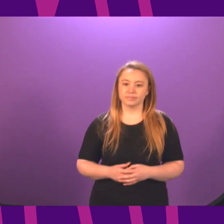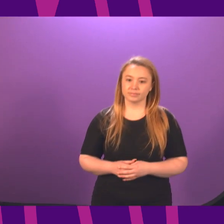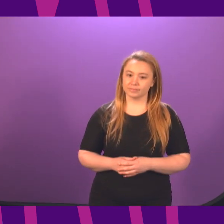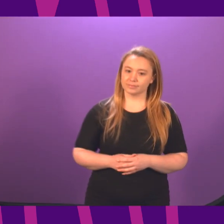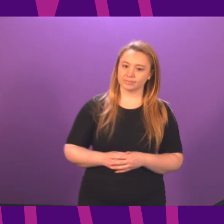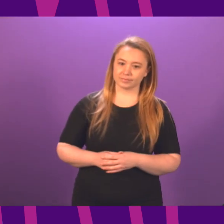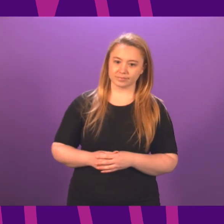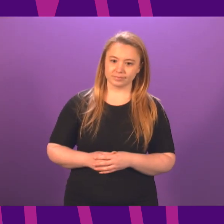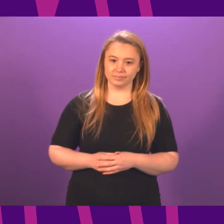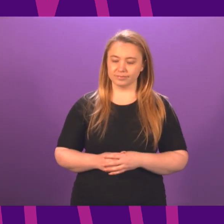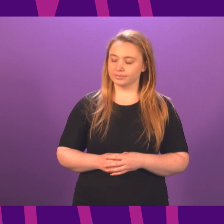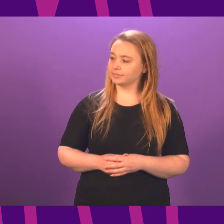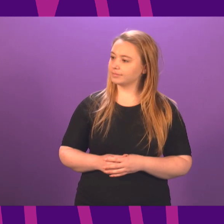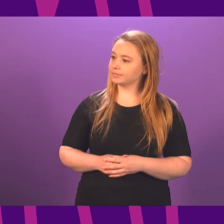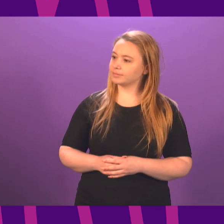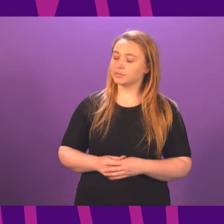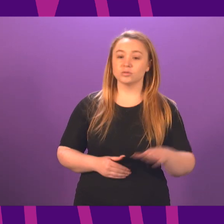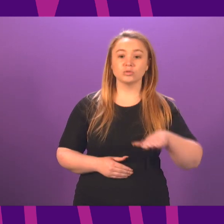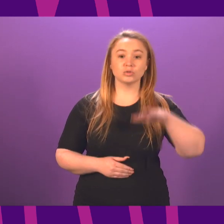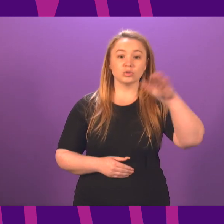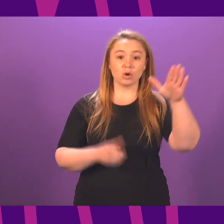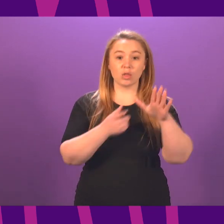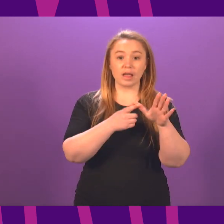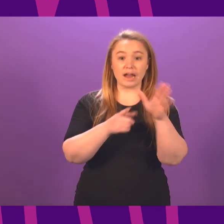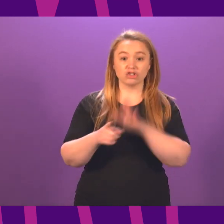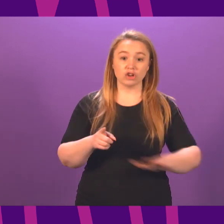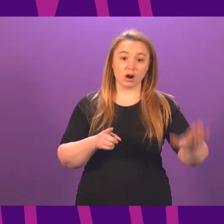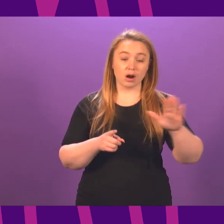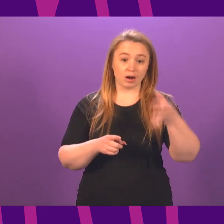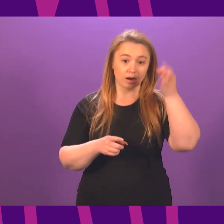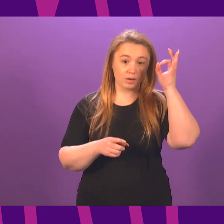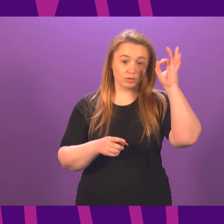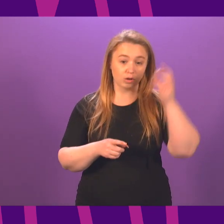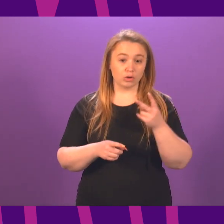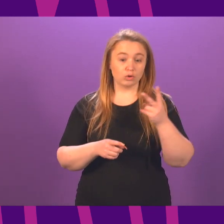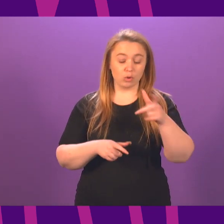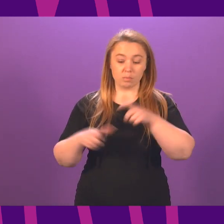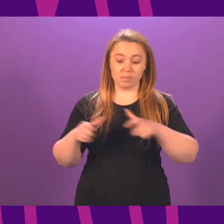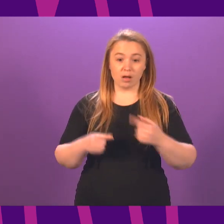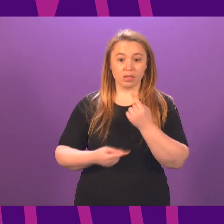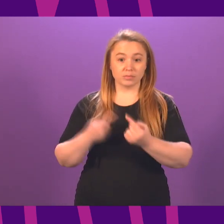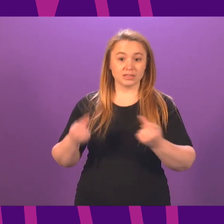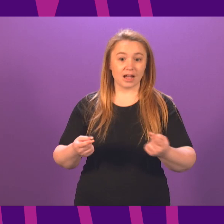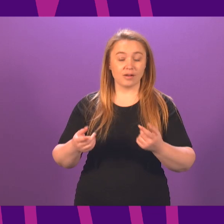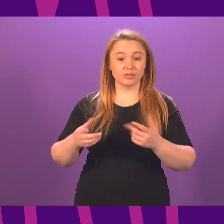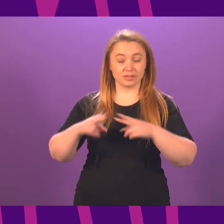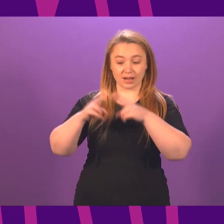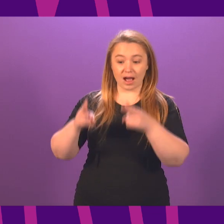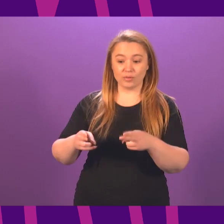concerned about advice provided by North Ayrshire Council. Both households have private tenancies that end in March, and my constituents advised the local authority of that months ago, seeking